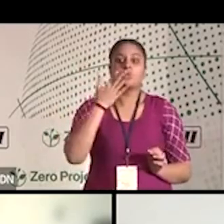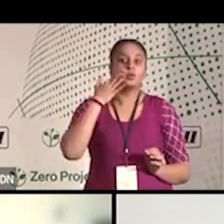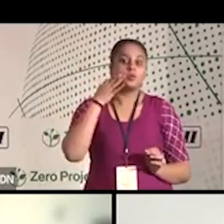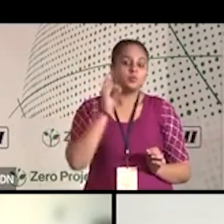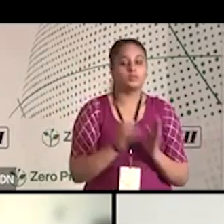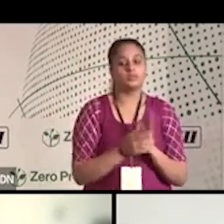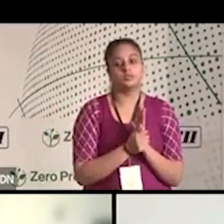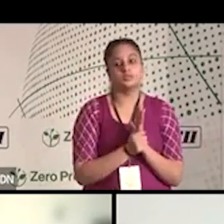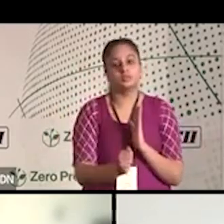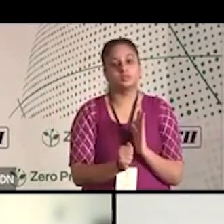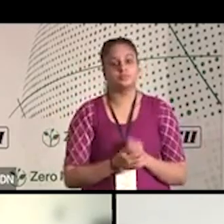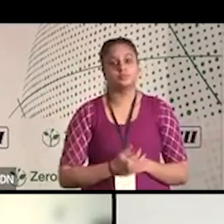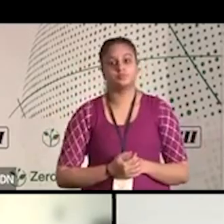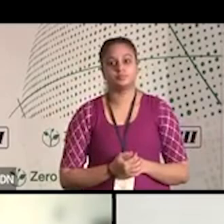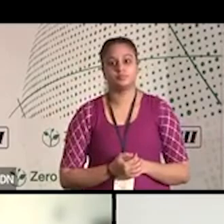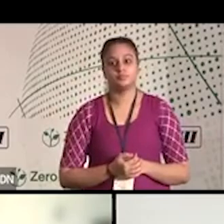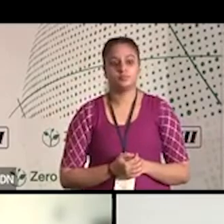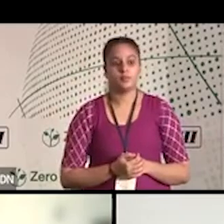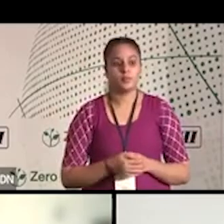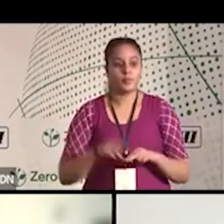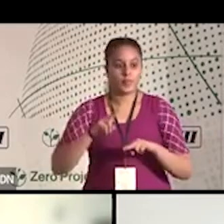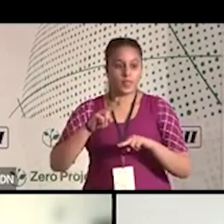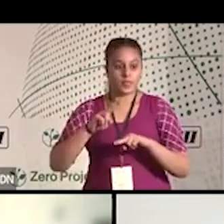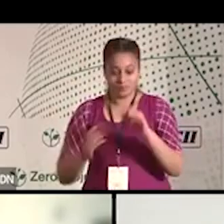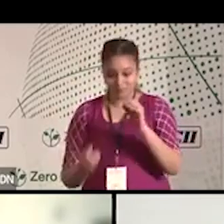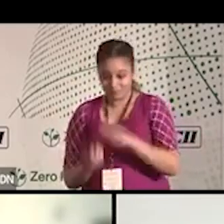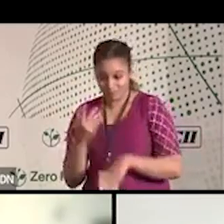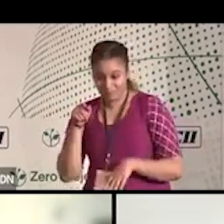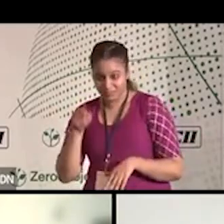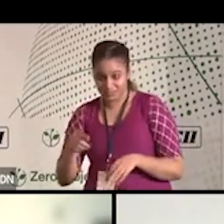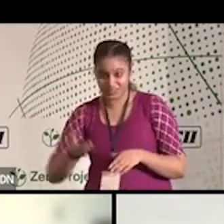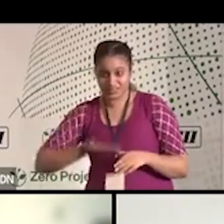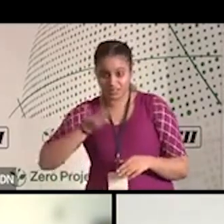So therefore, foundational learning becomes a very, very critical